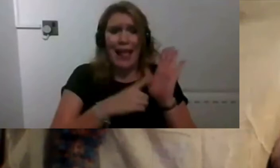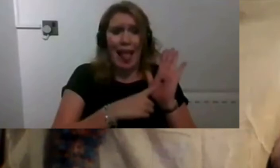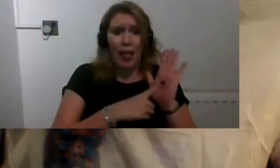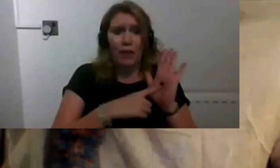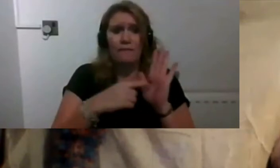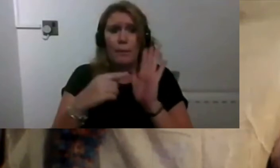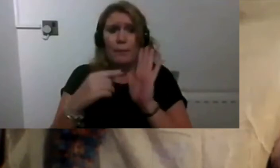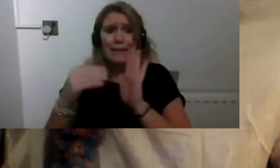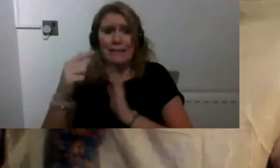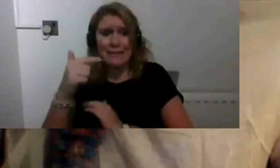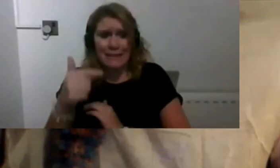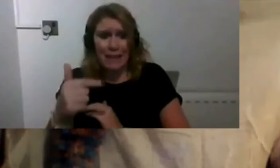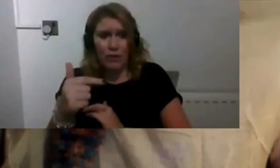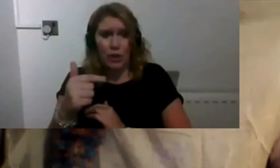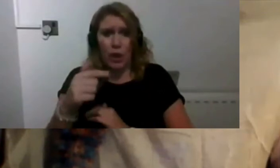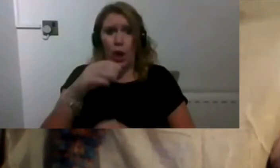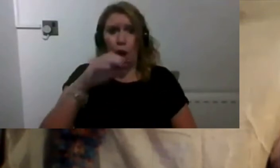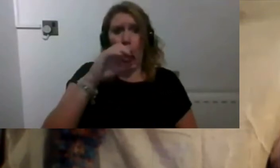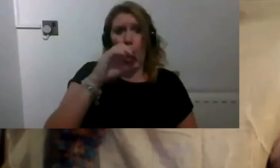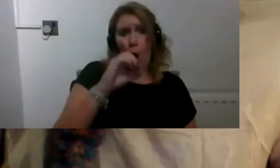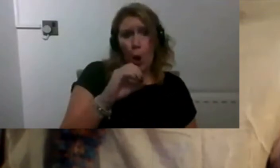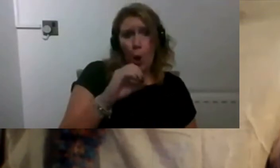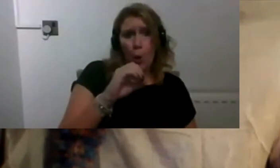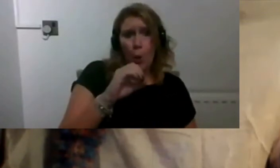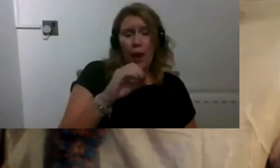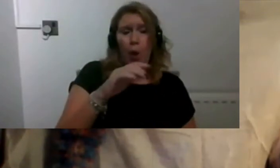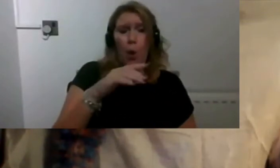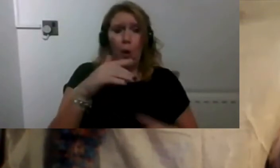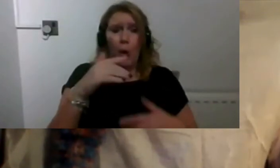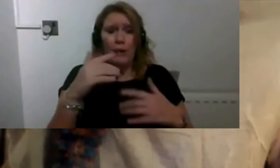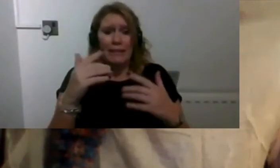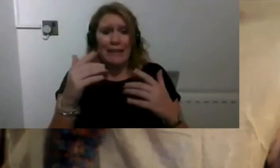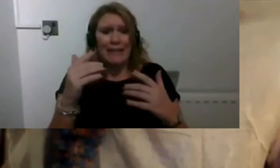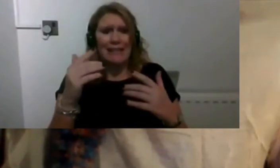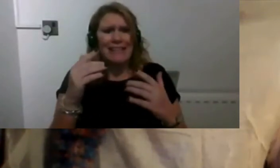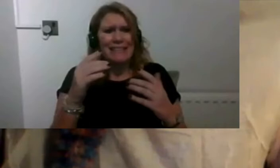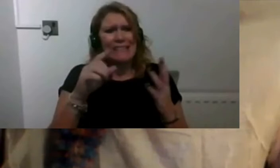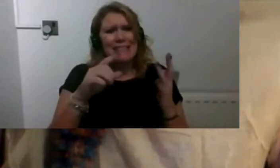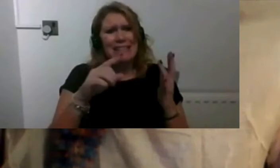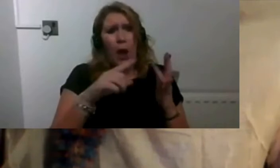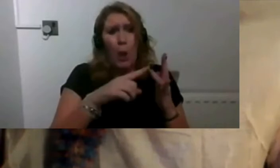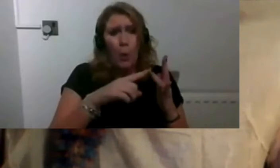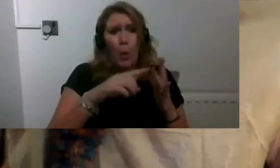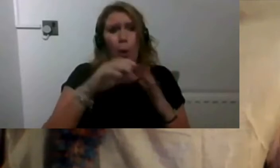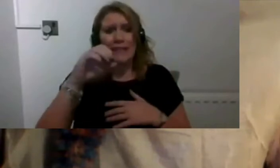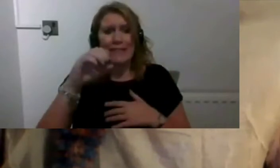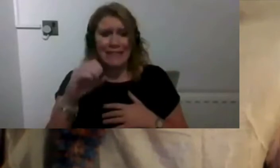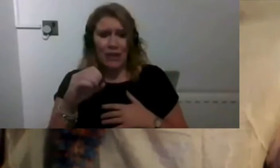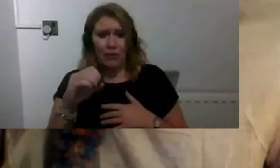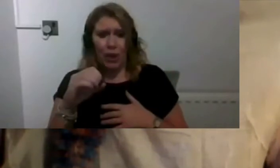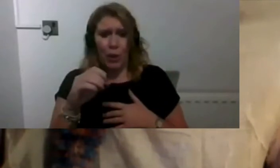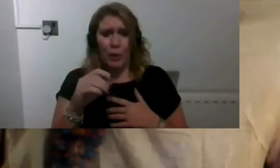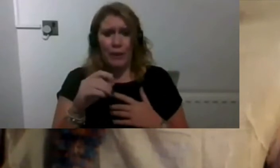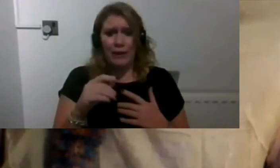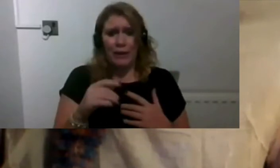I know, there's always a U after a Q.